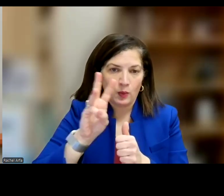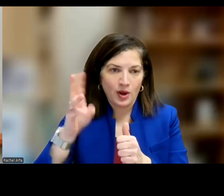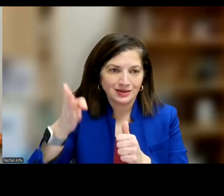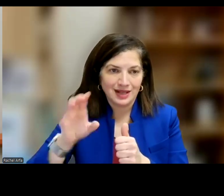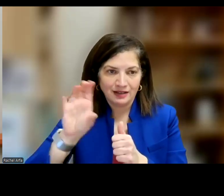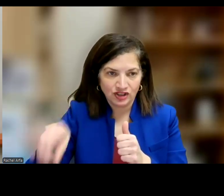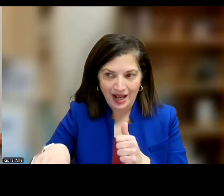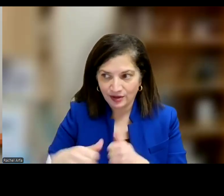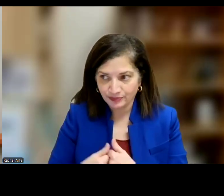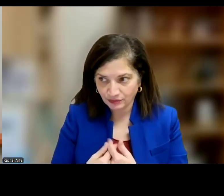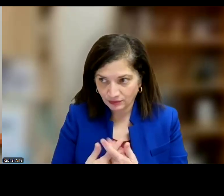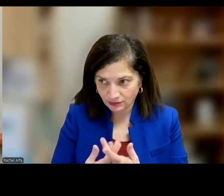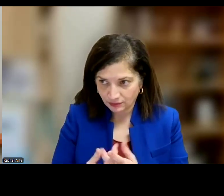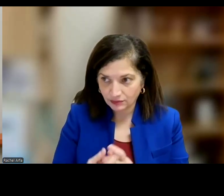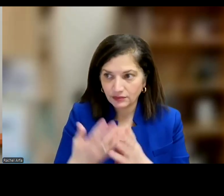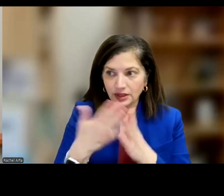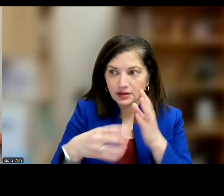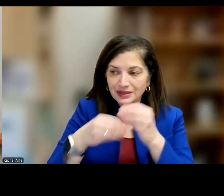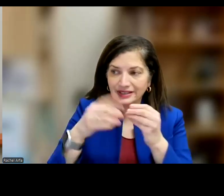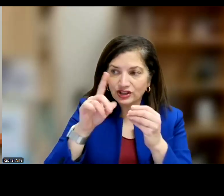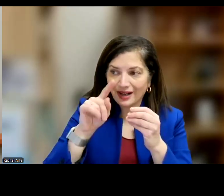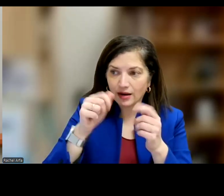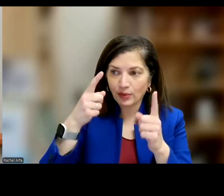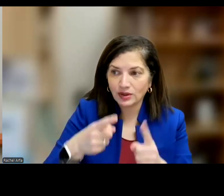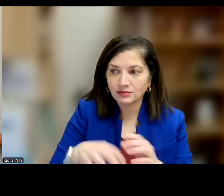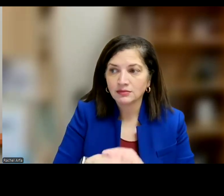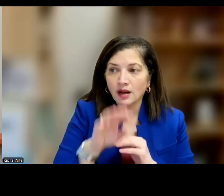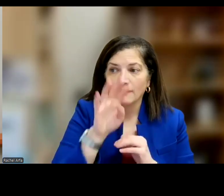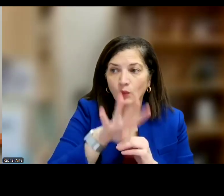13:05:45 are predominately in the south 13:05:48 and west sides of Chicago. Some